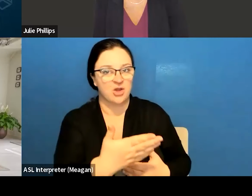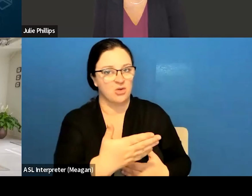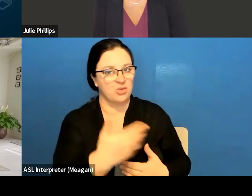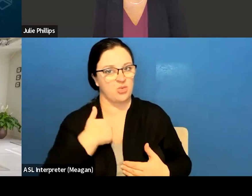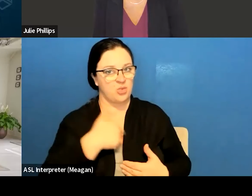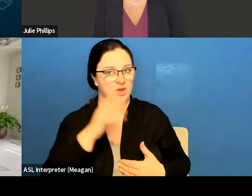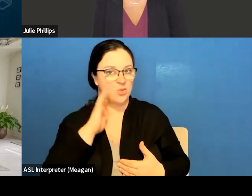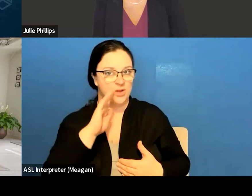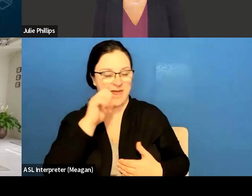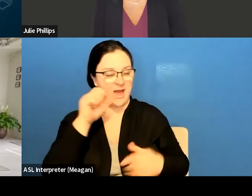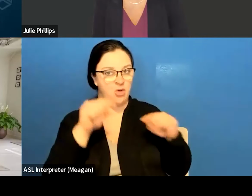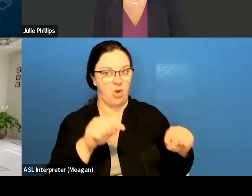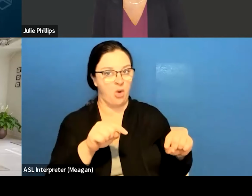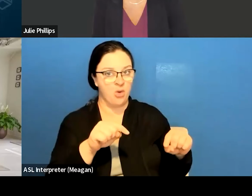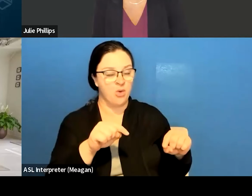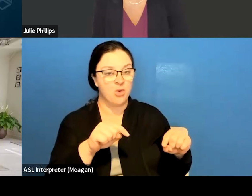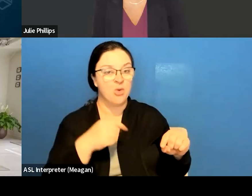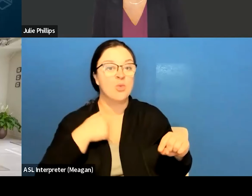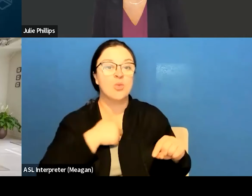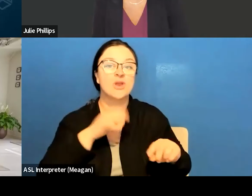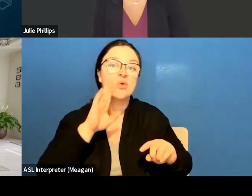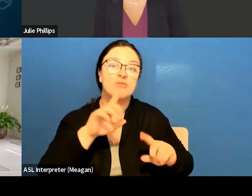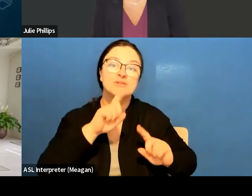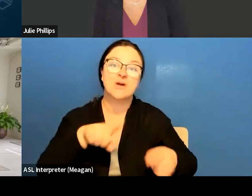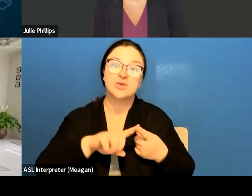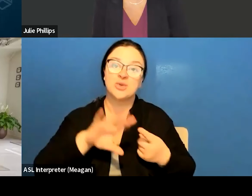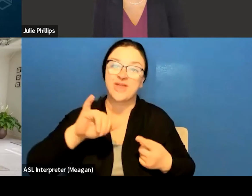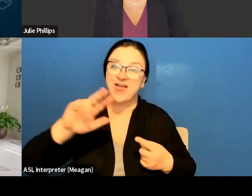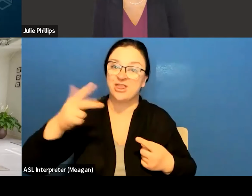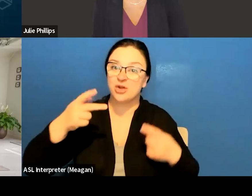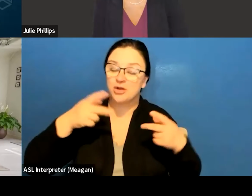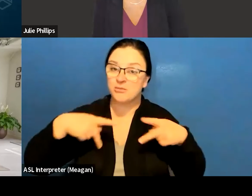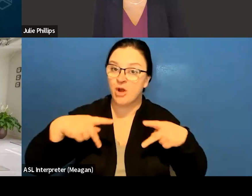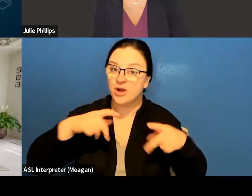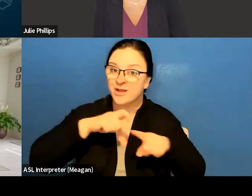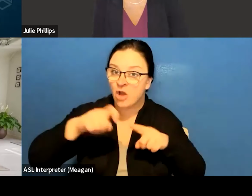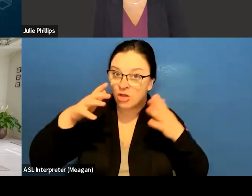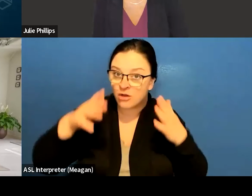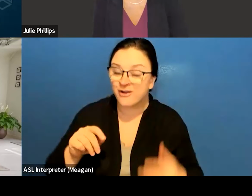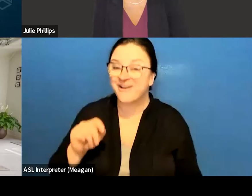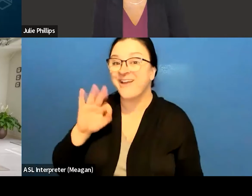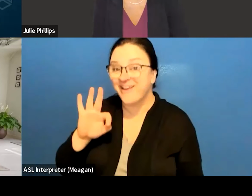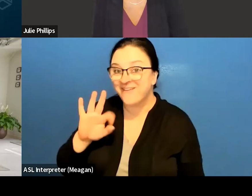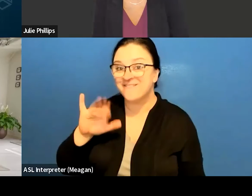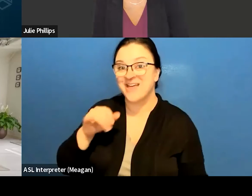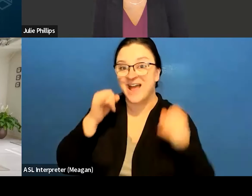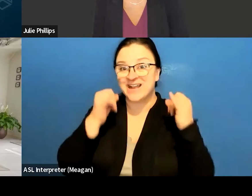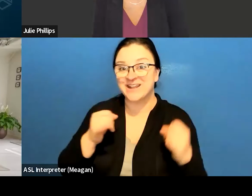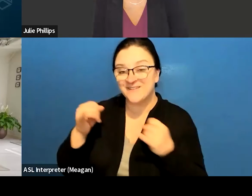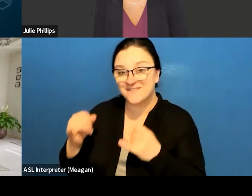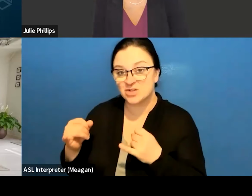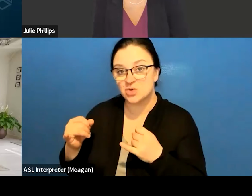We will respond to that third party caller. If the individual, 'cause generally when they call